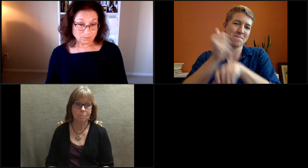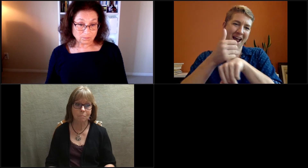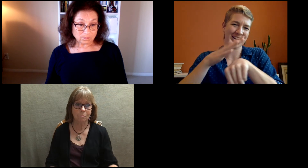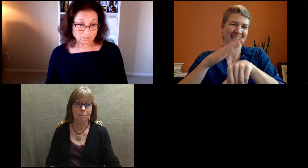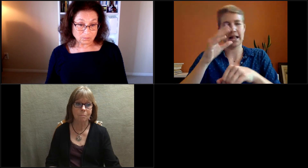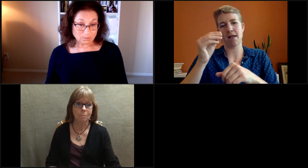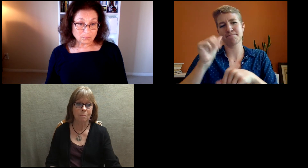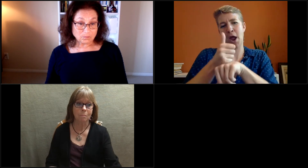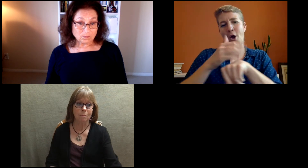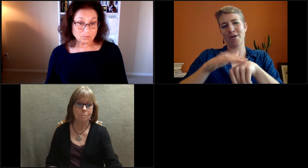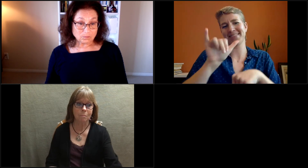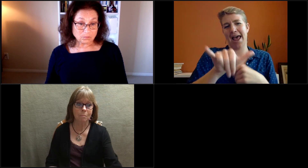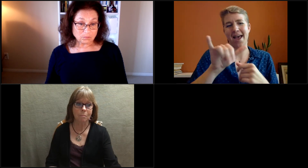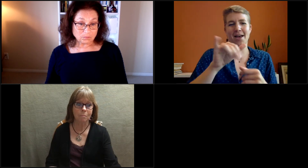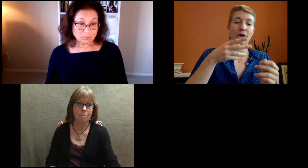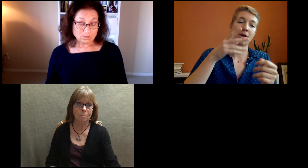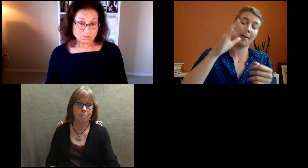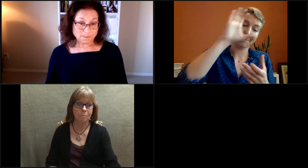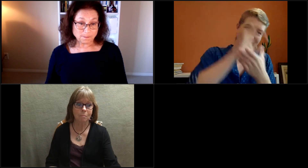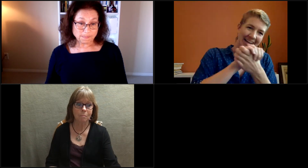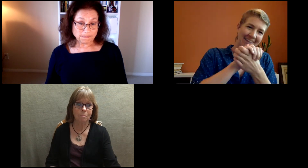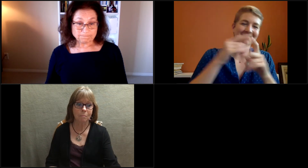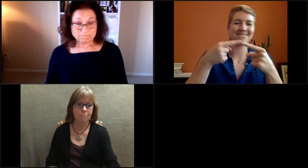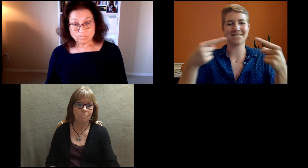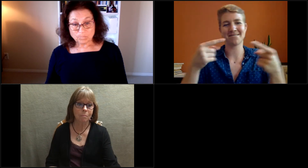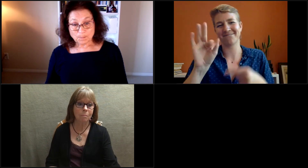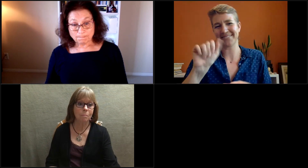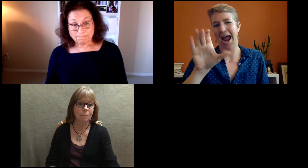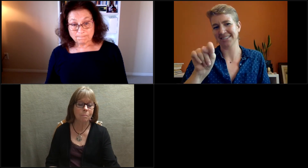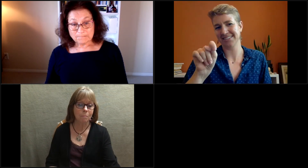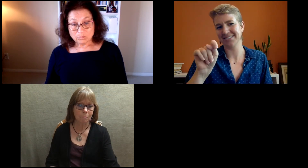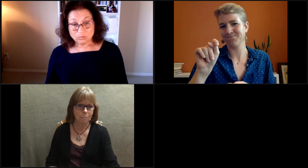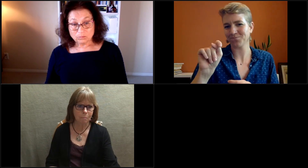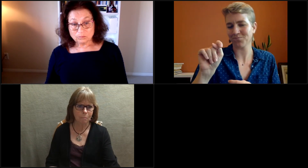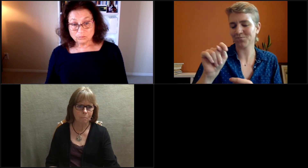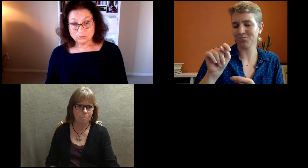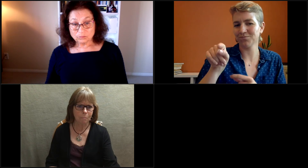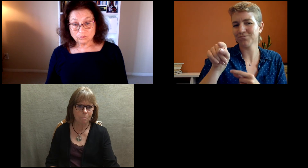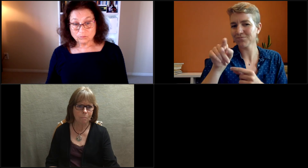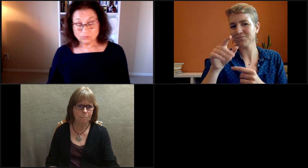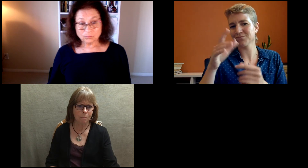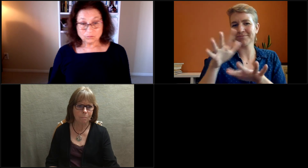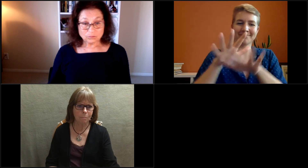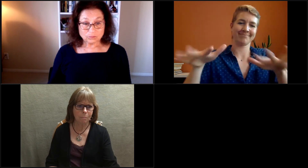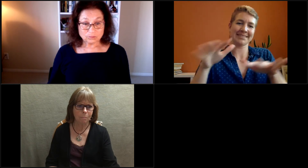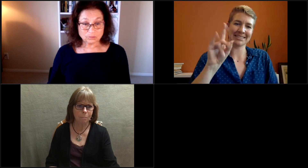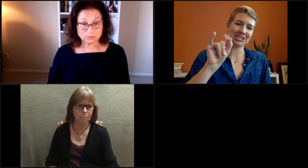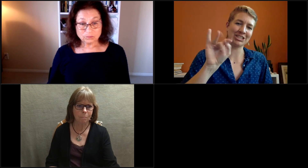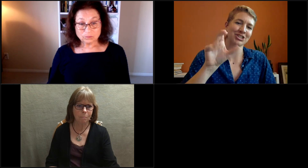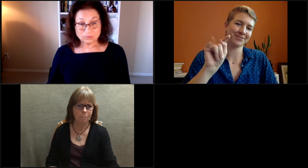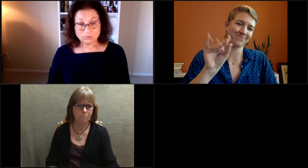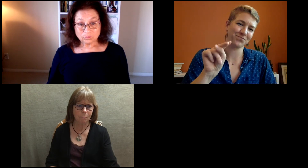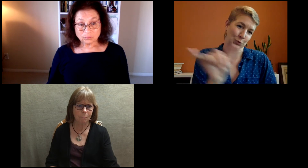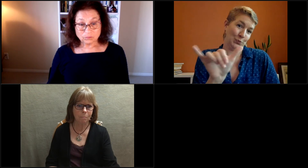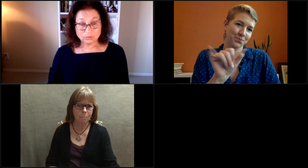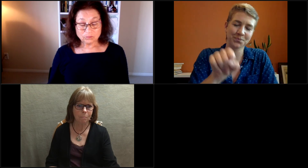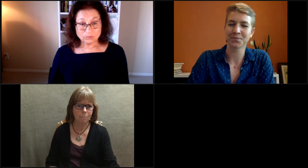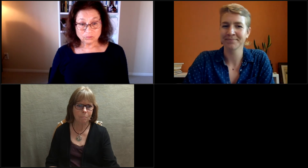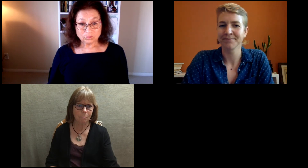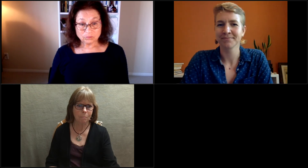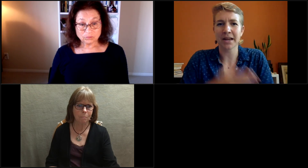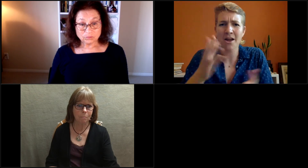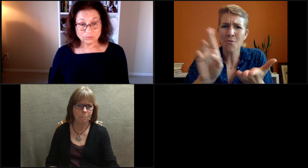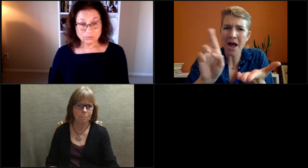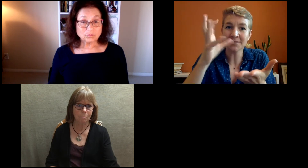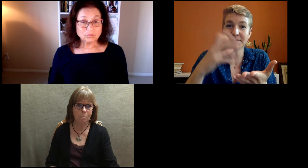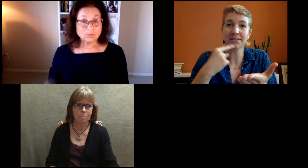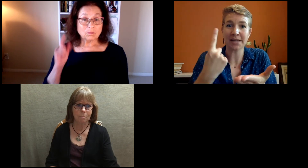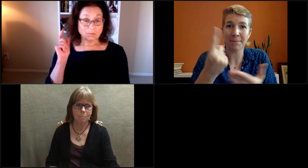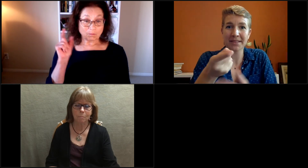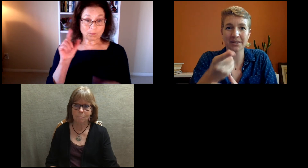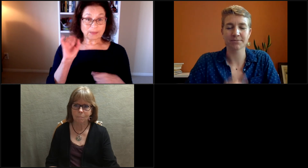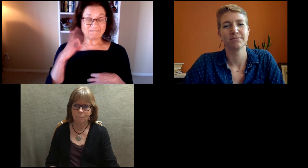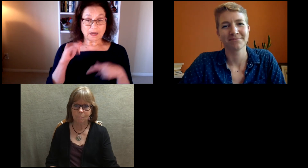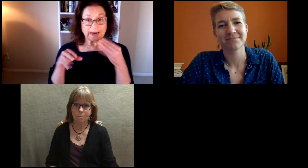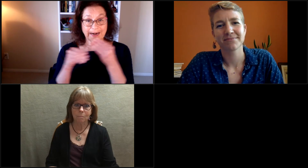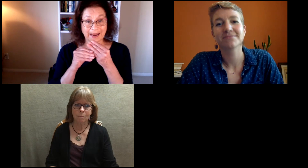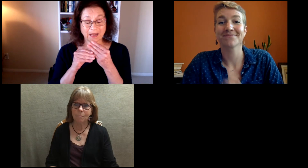And, it says, it’s often comes later, based on the distinction of belief versus fact, and that, in that development of--Rachel, did you want to add [something]?